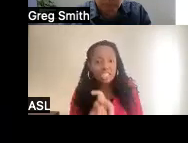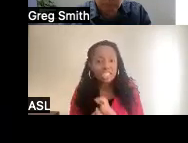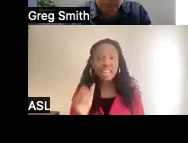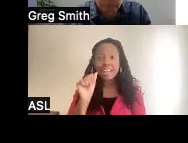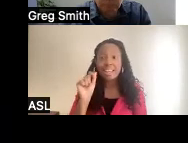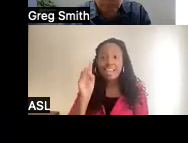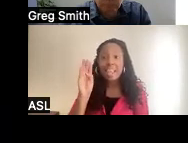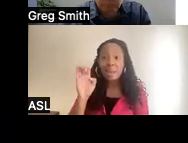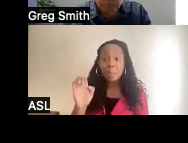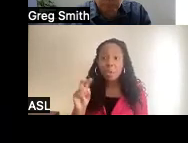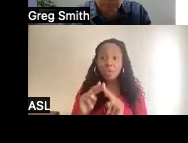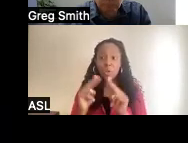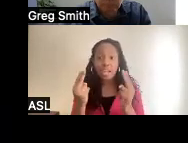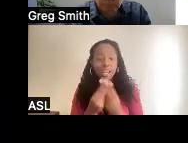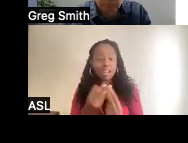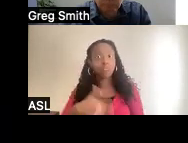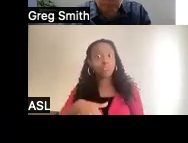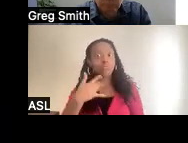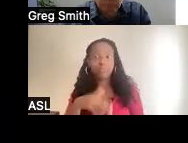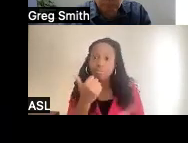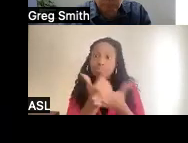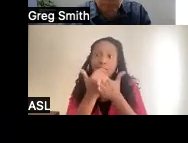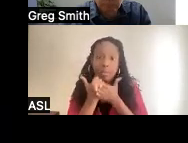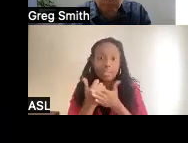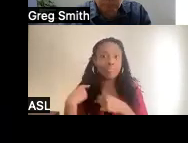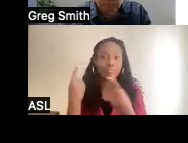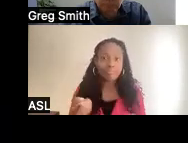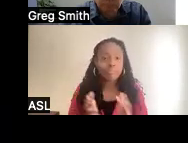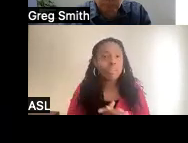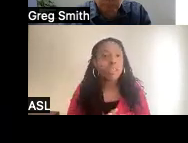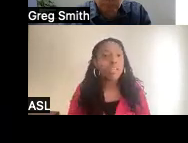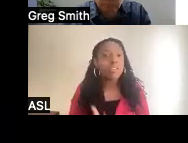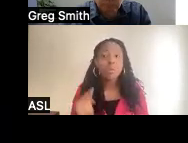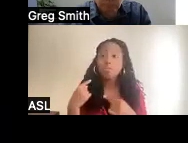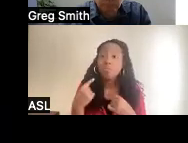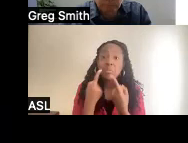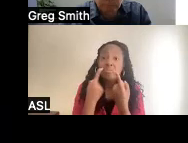and our clients as well um and so like we said we've been successful at really helping families